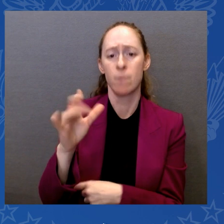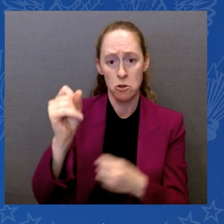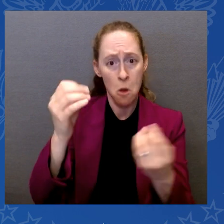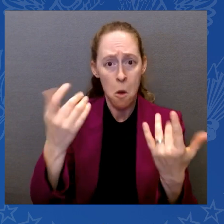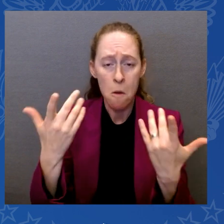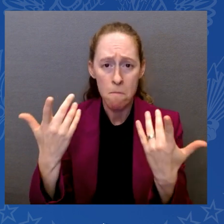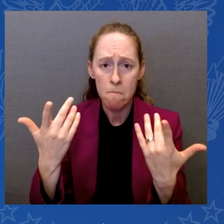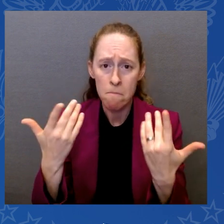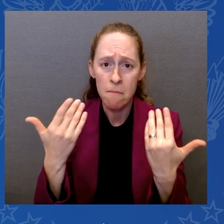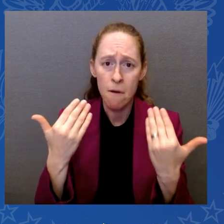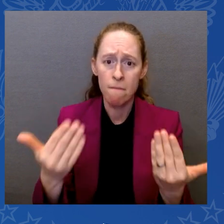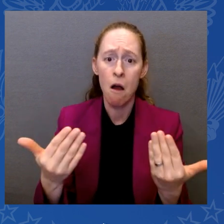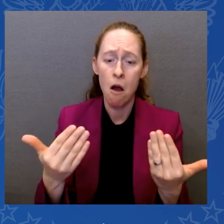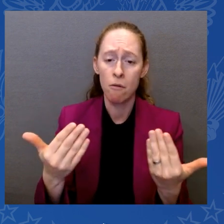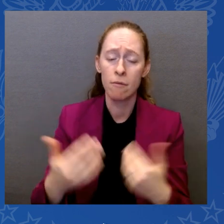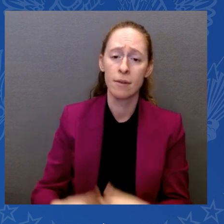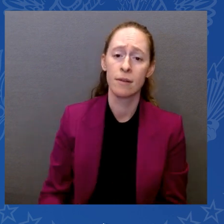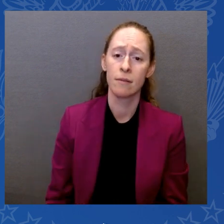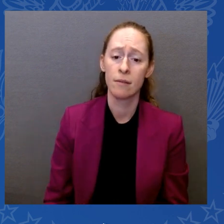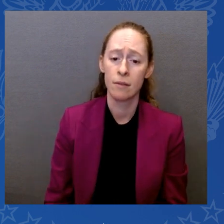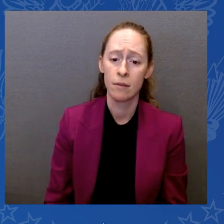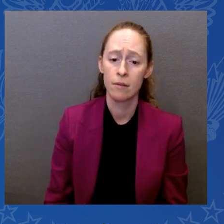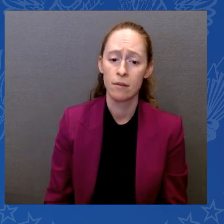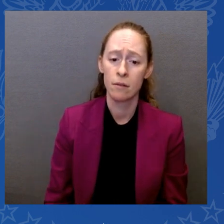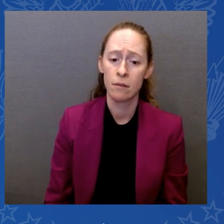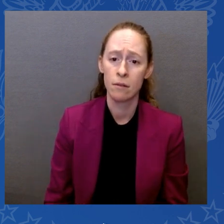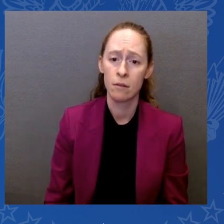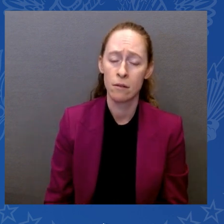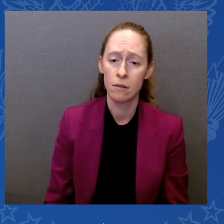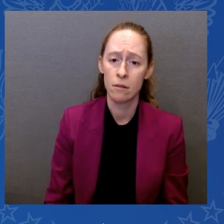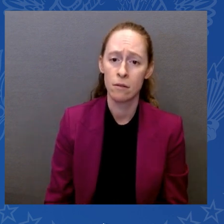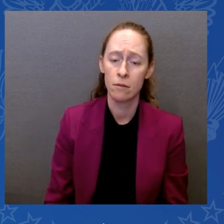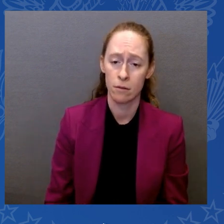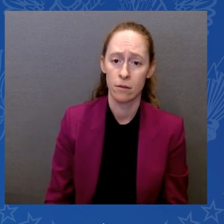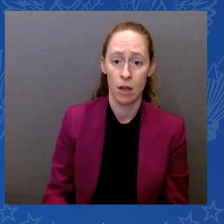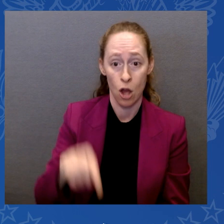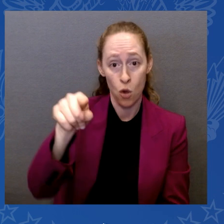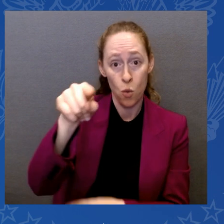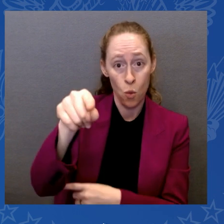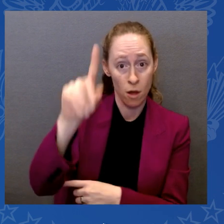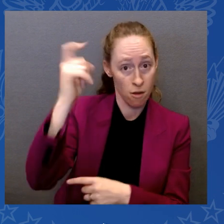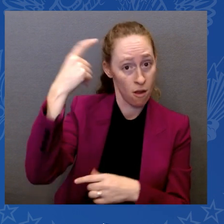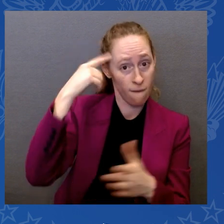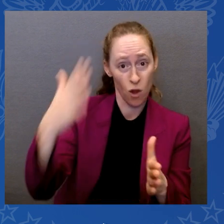You can call me, personally, anytime. And I mean it. This is really, really, really important to us.